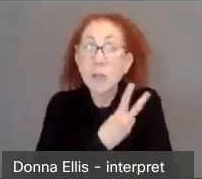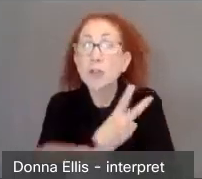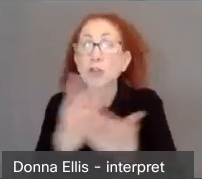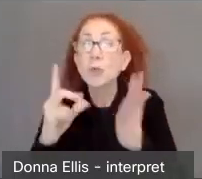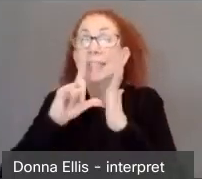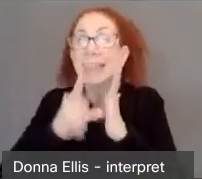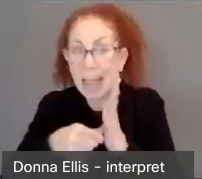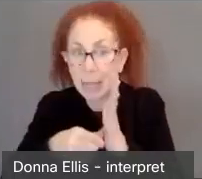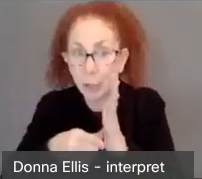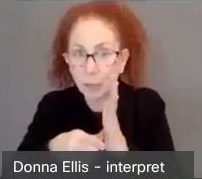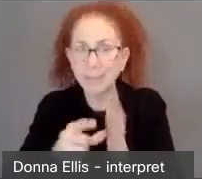[Reporter] Right, okay.